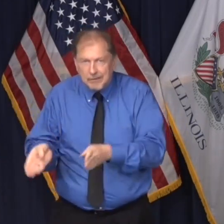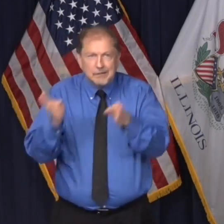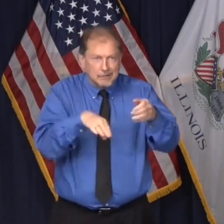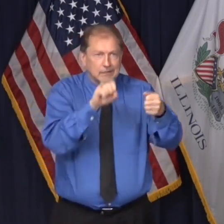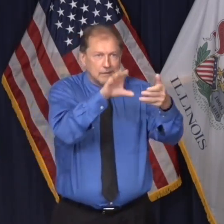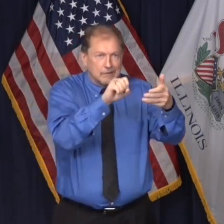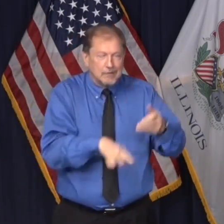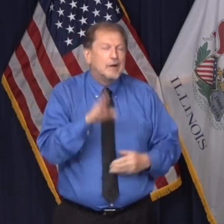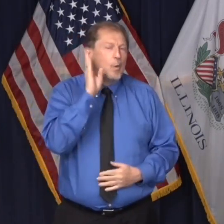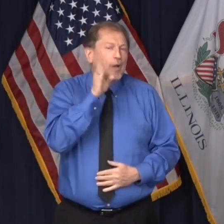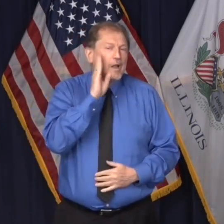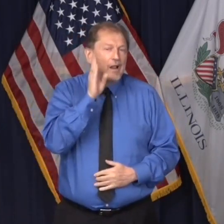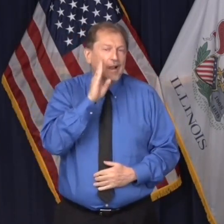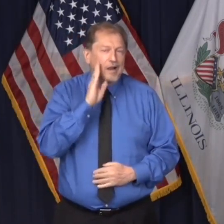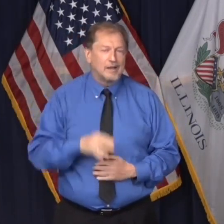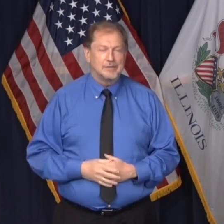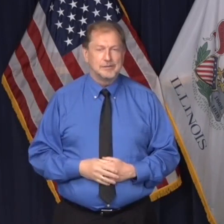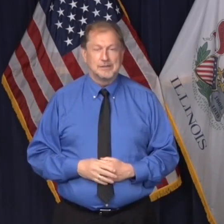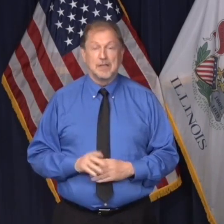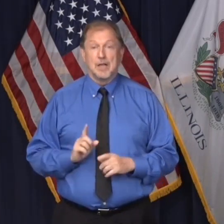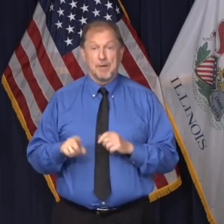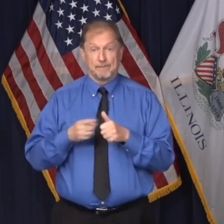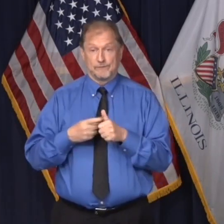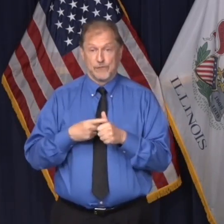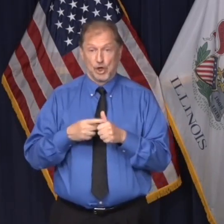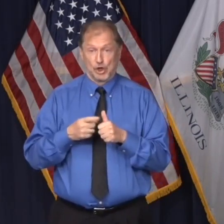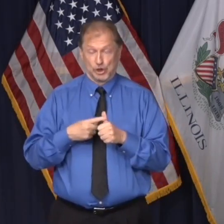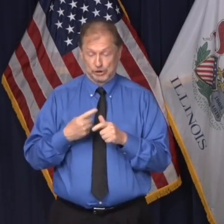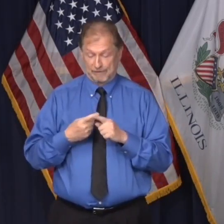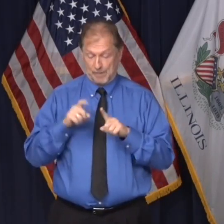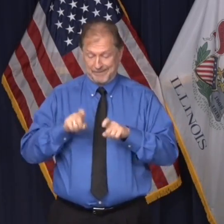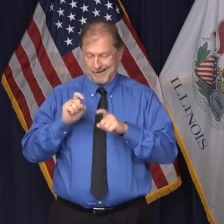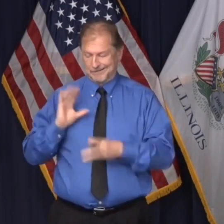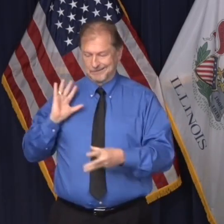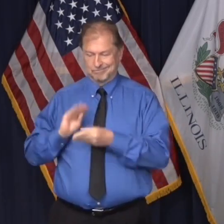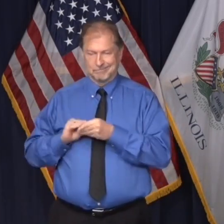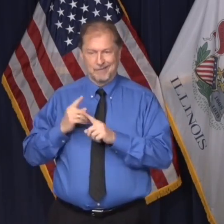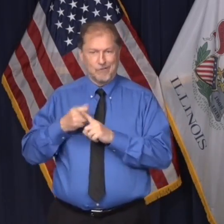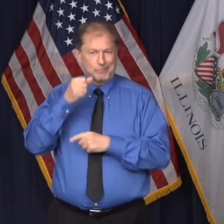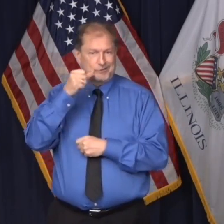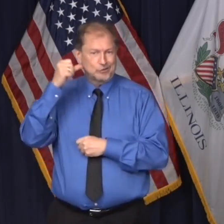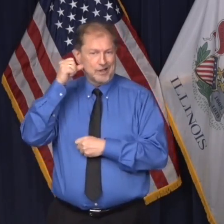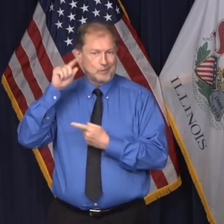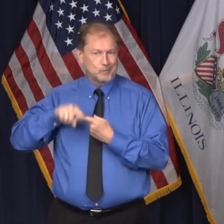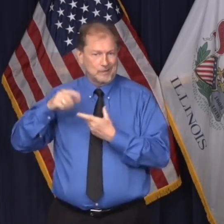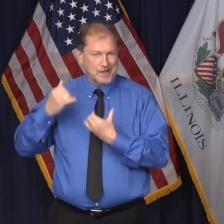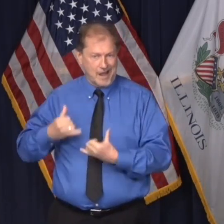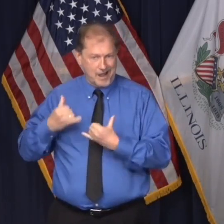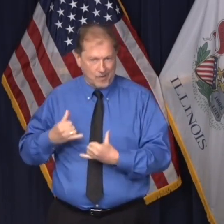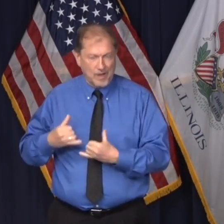ON THREE OF OUR MAJOR METRICS, HOSPITALIZATION NUMBERS, ICU NUMBERS, AND VENTILATOR